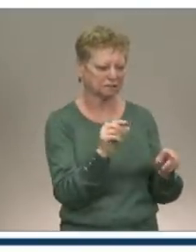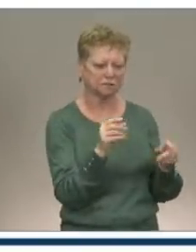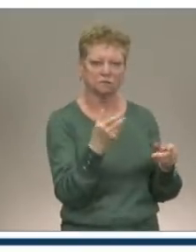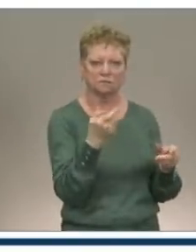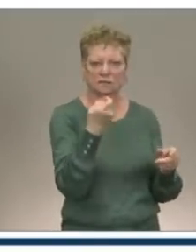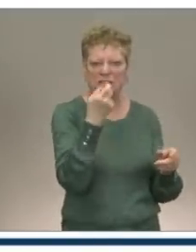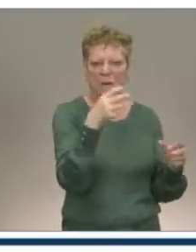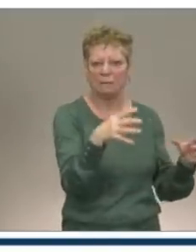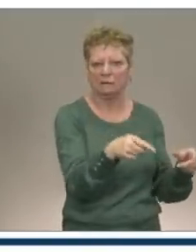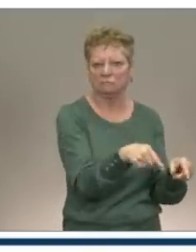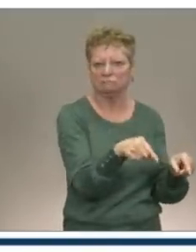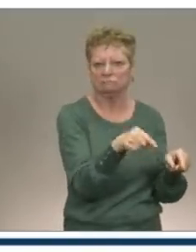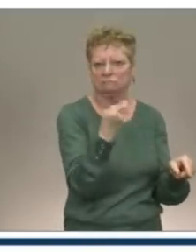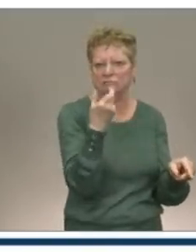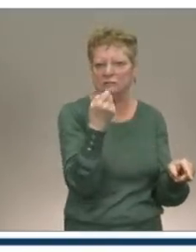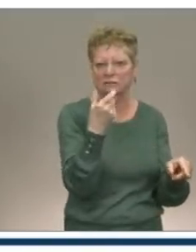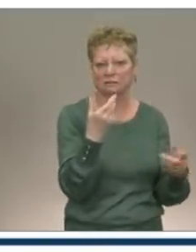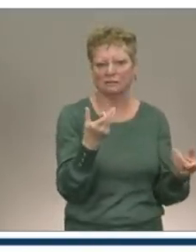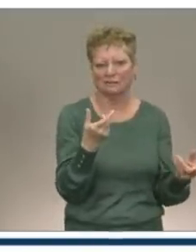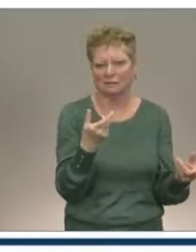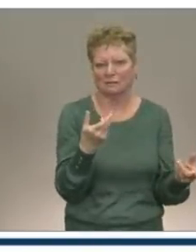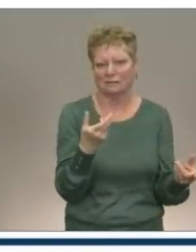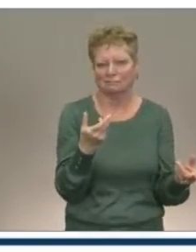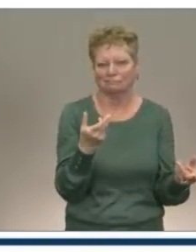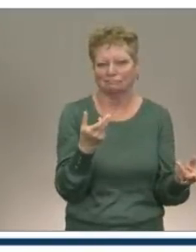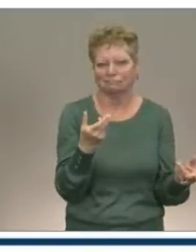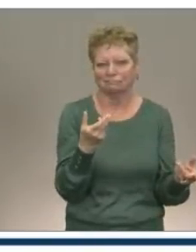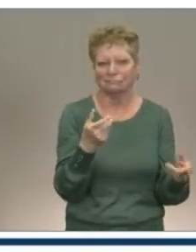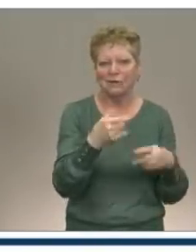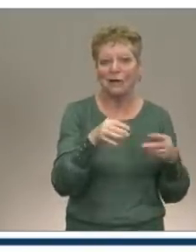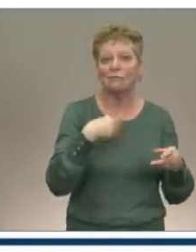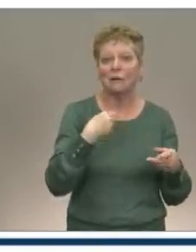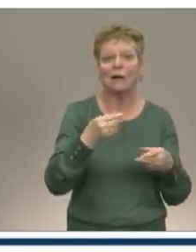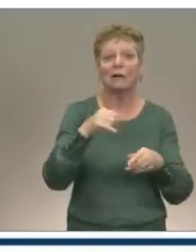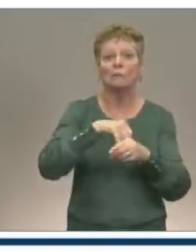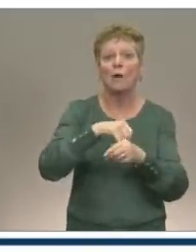it doesn't make sense to give it in the you know the the pharmacies across the province